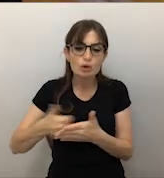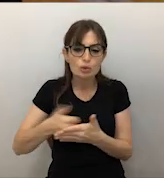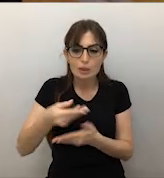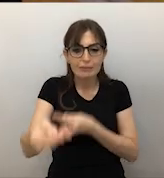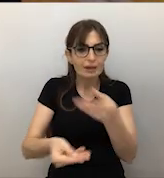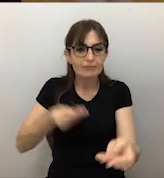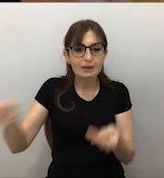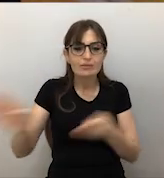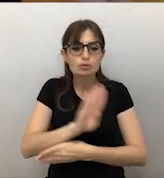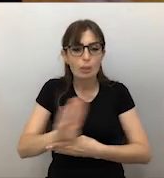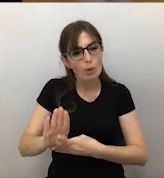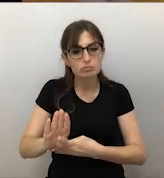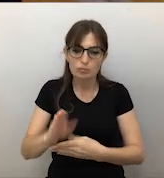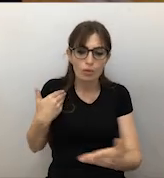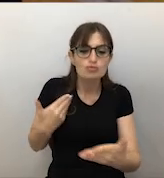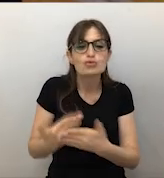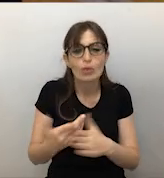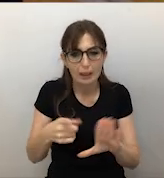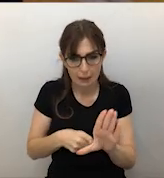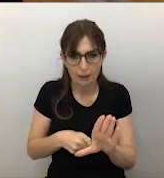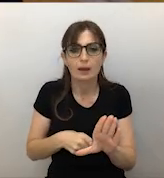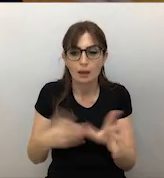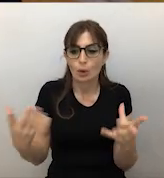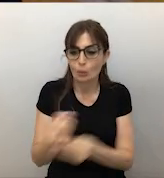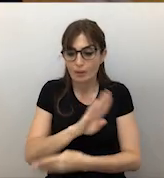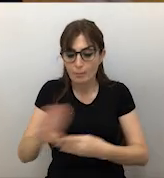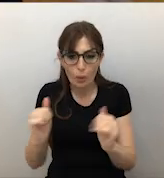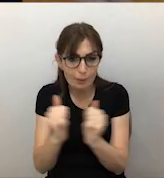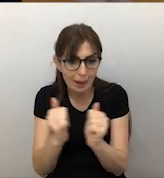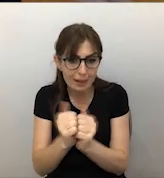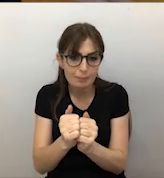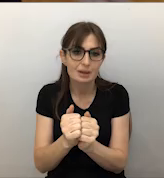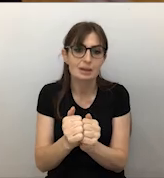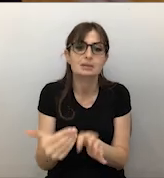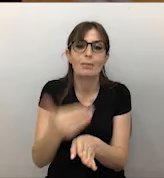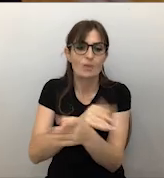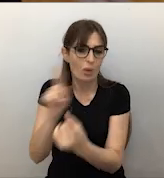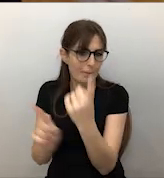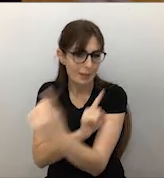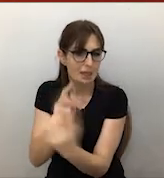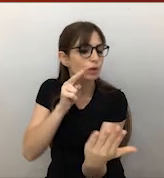distributed to the board throughout the year with board papers ahead of scheduled board meetings.